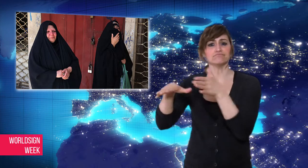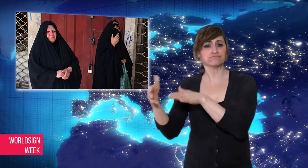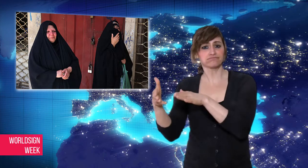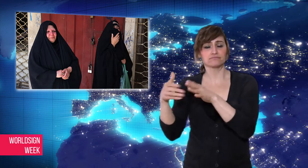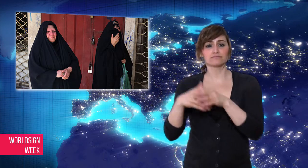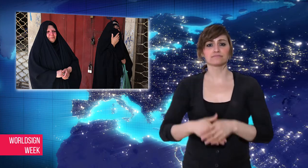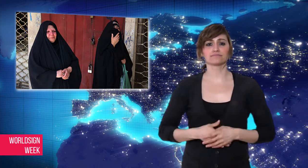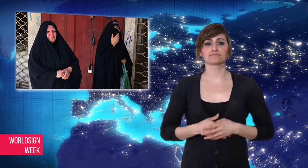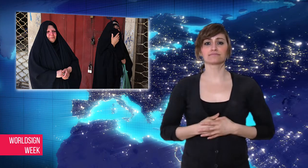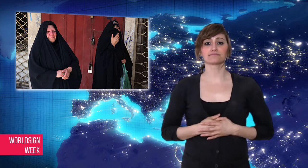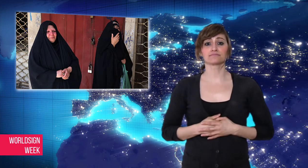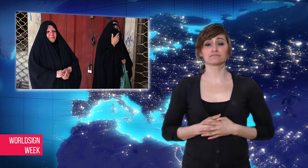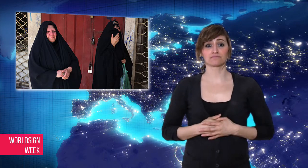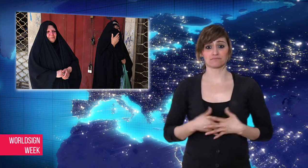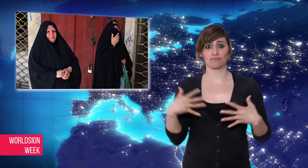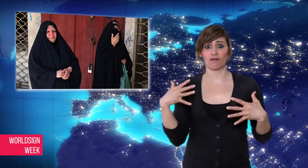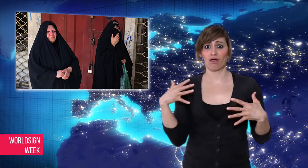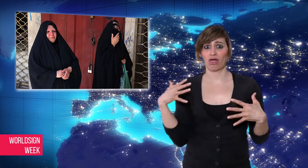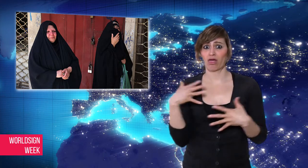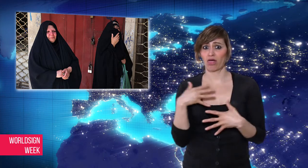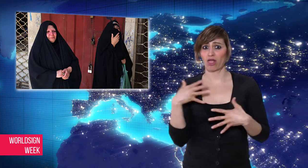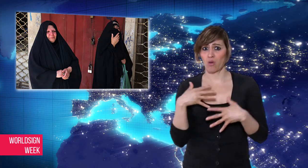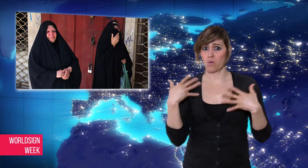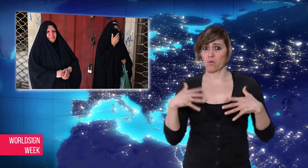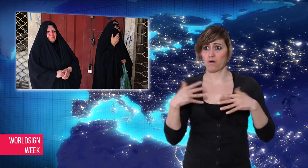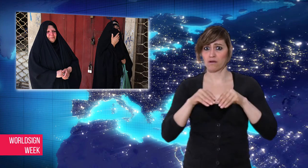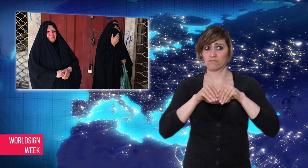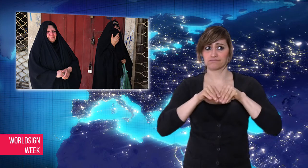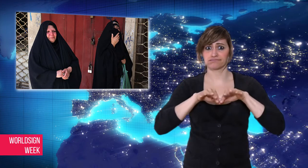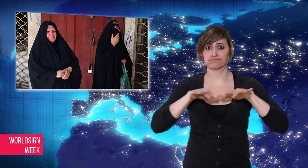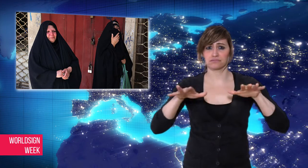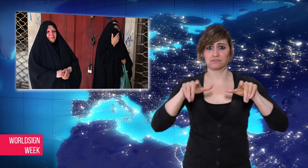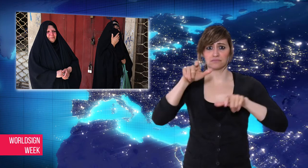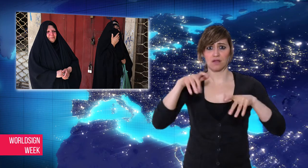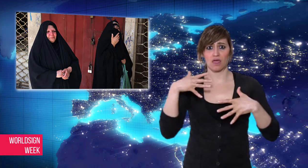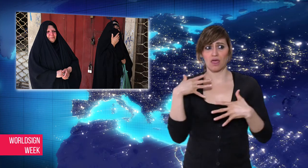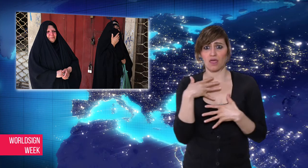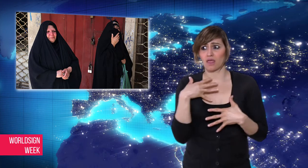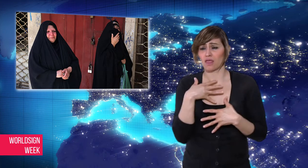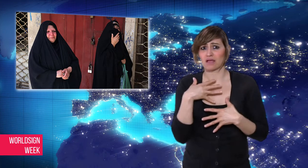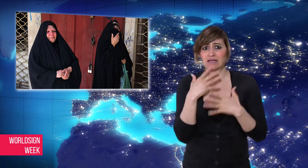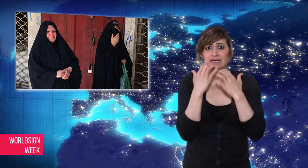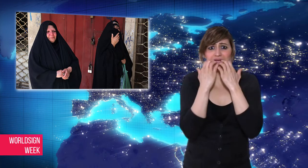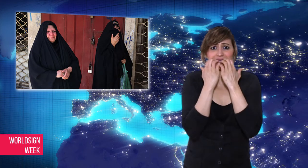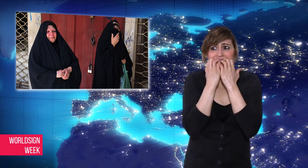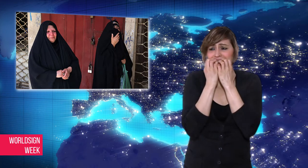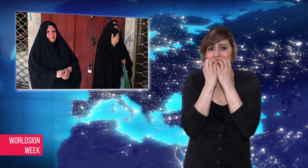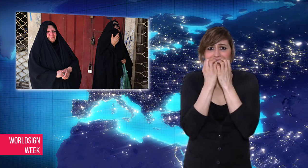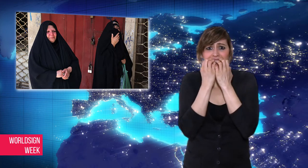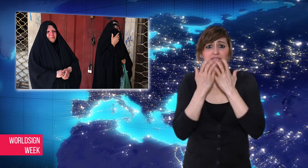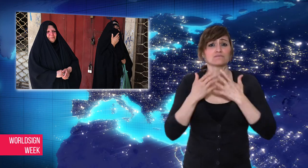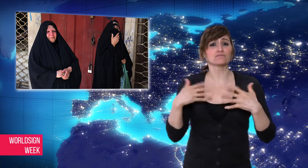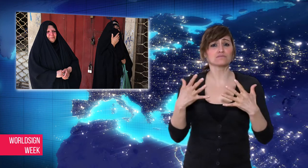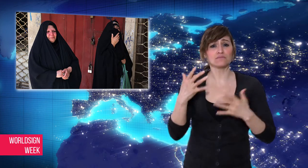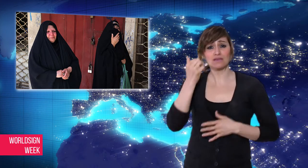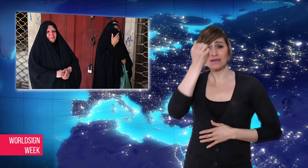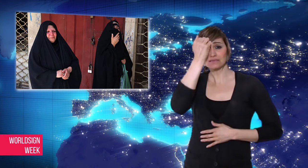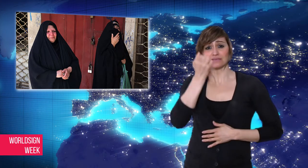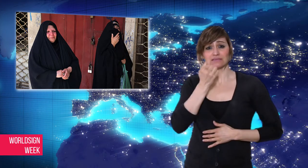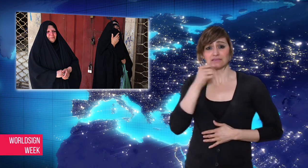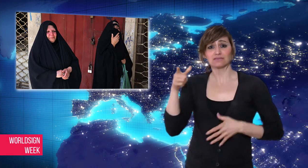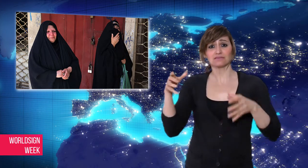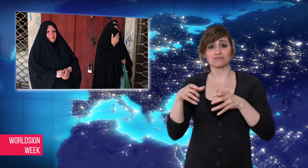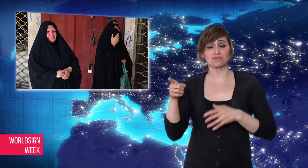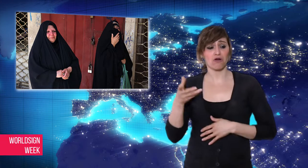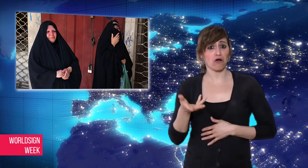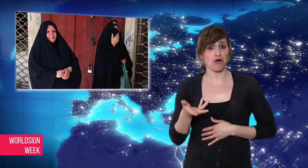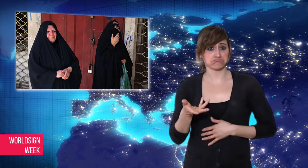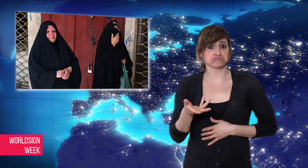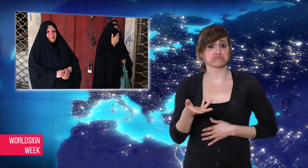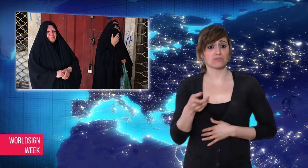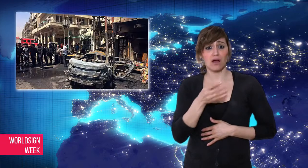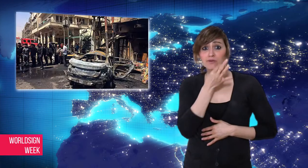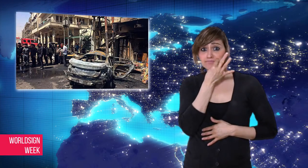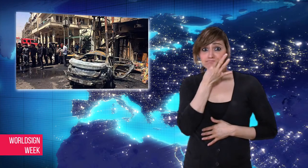fasting, charity-giving and self-